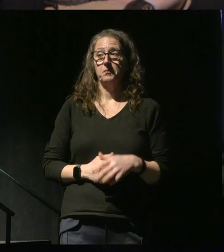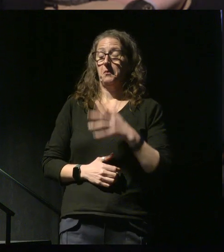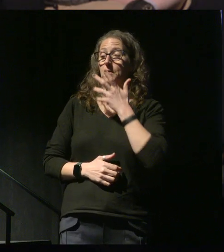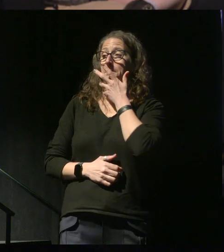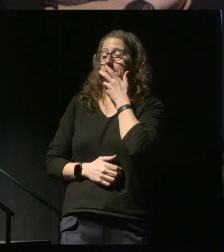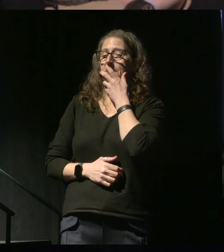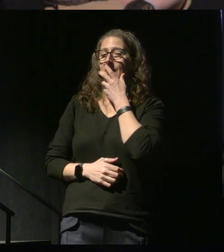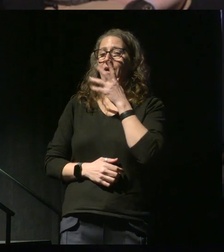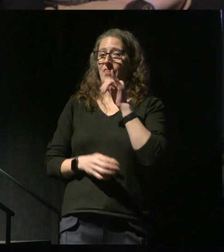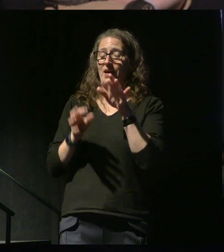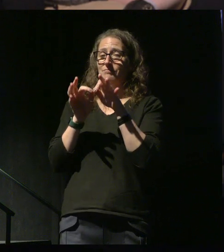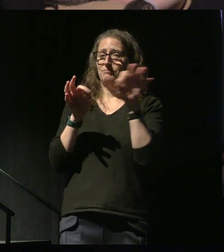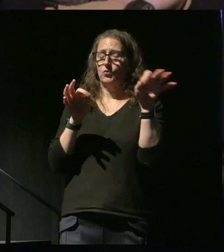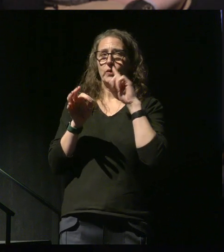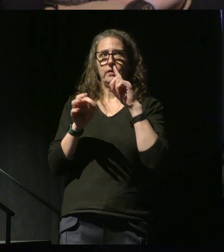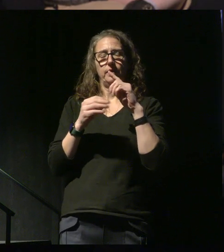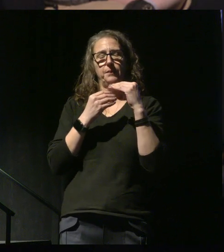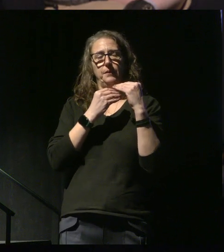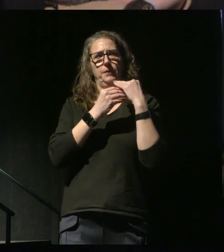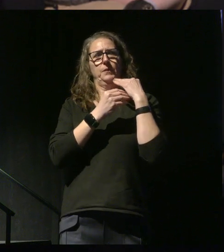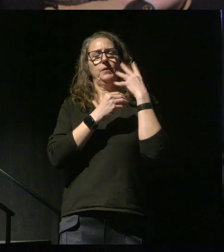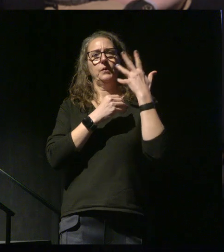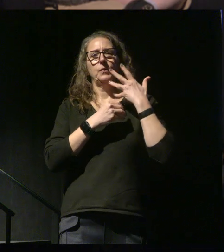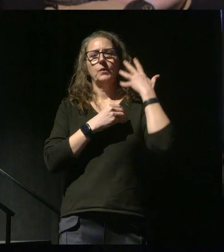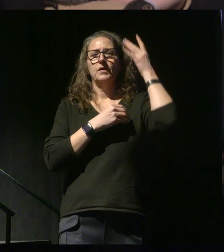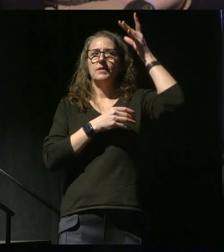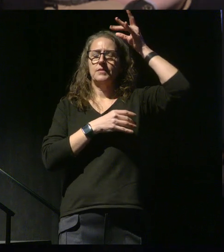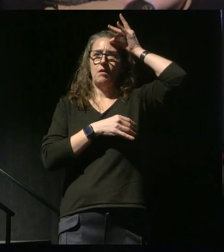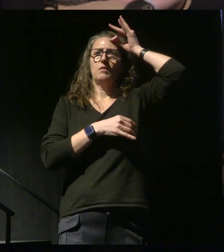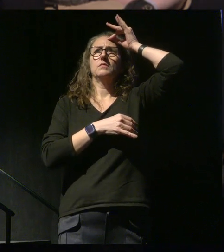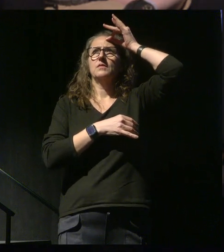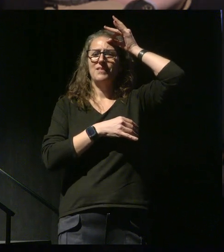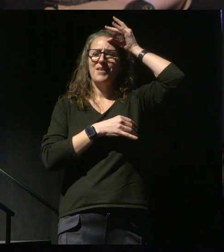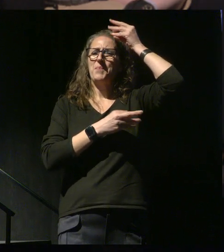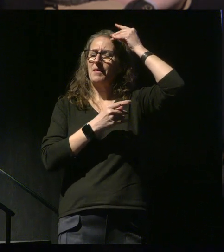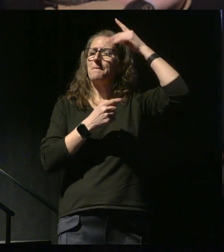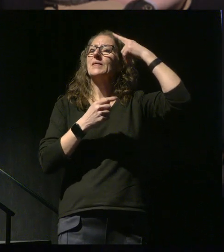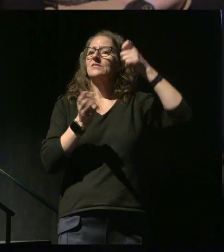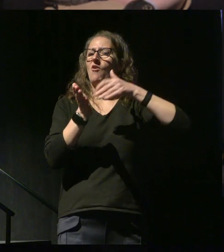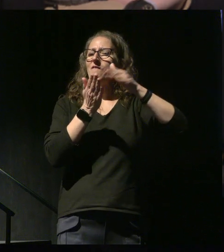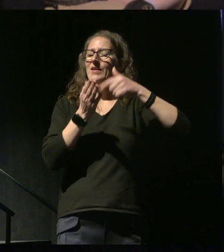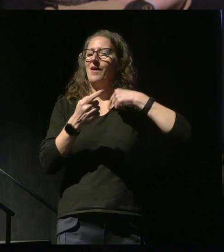This line has haunted me, because I confess that I often struggle in my work when I write about being